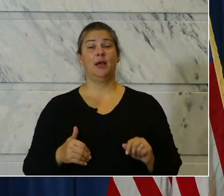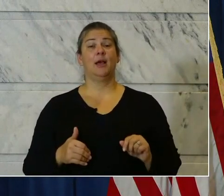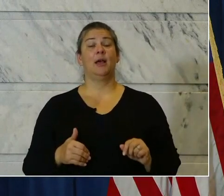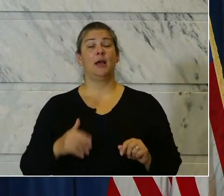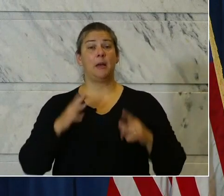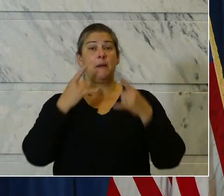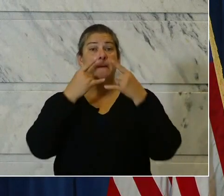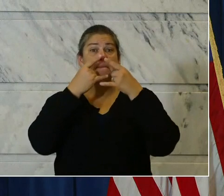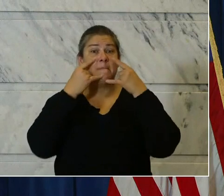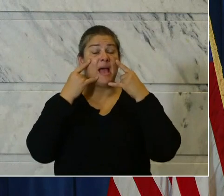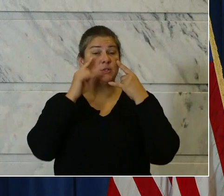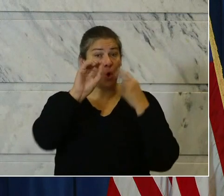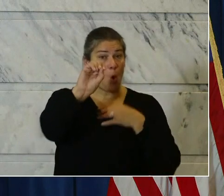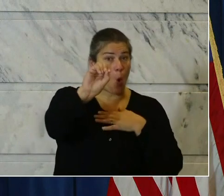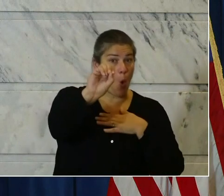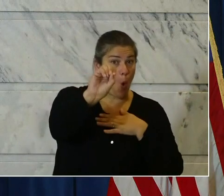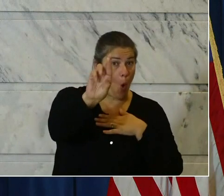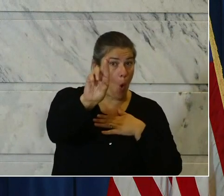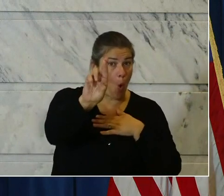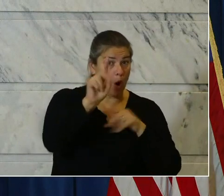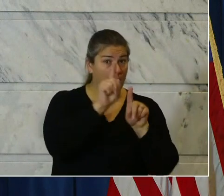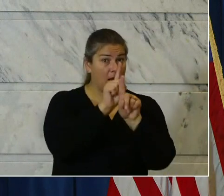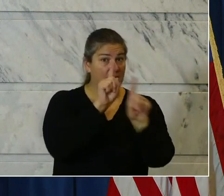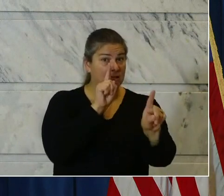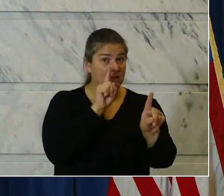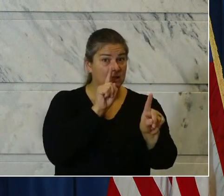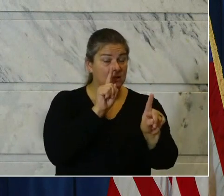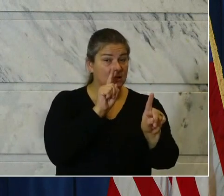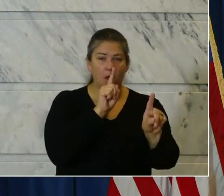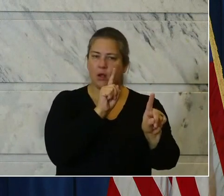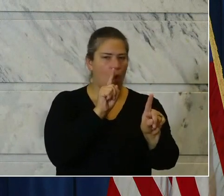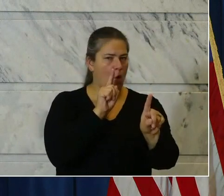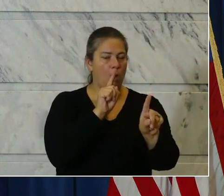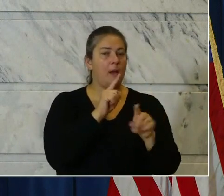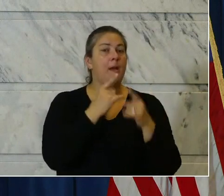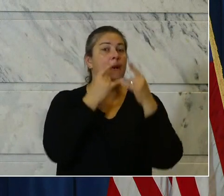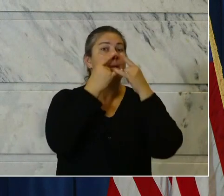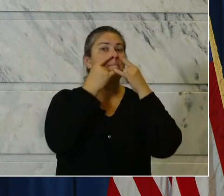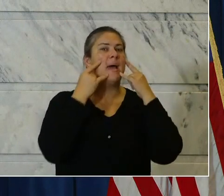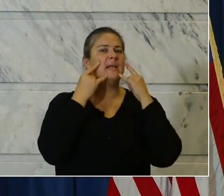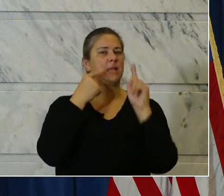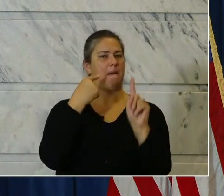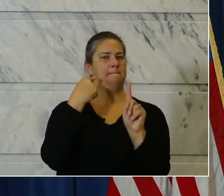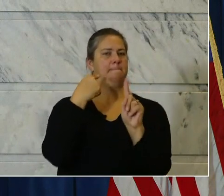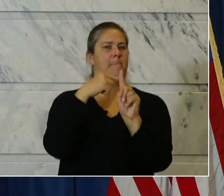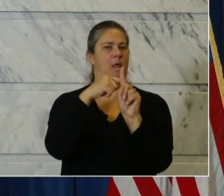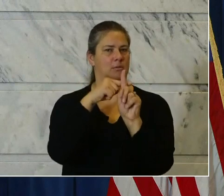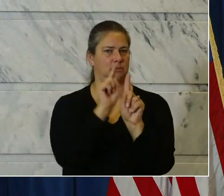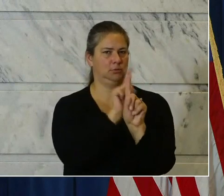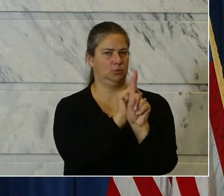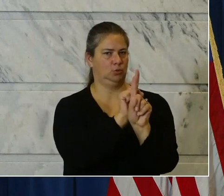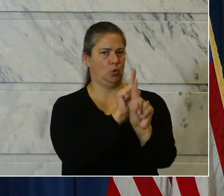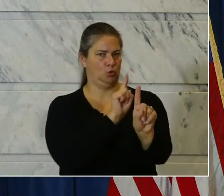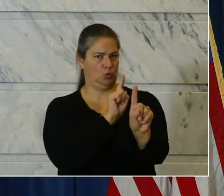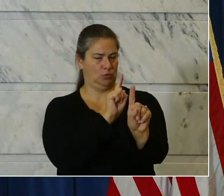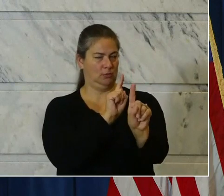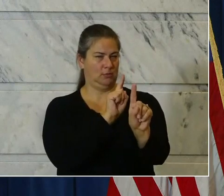AND JUST A REMINDER THAT IT DOESN'T WEAR A MASK OR SOCIALLY DISTANCE IT IS WEAR A MASK. AND